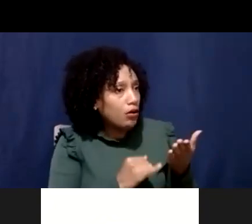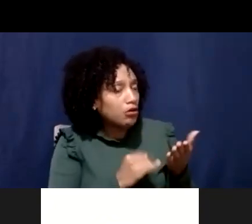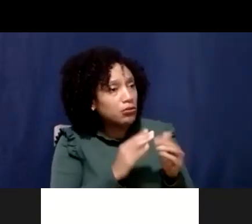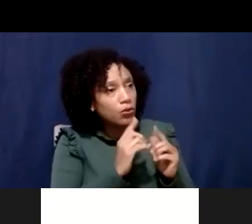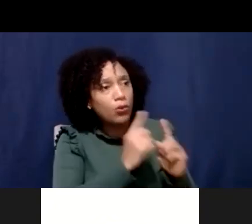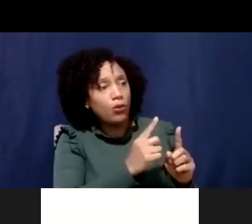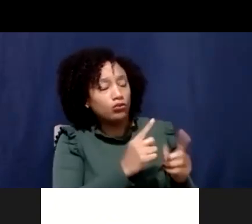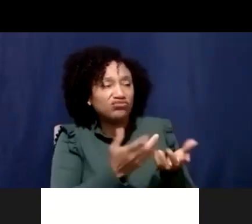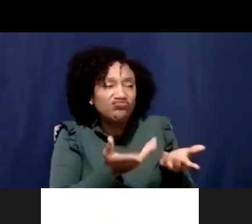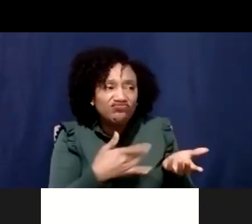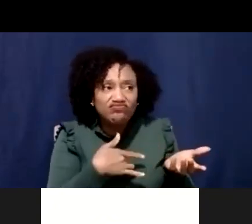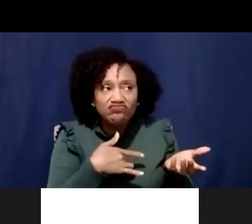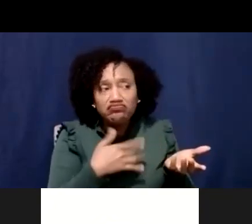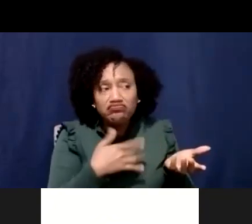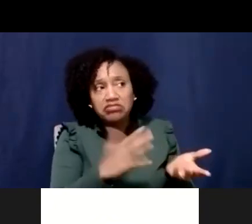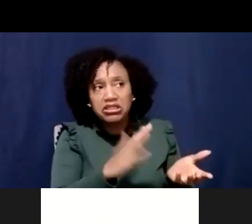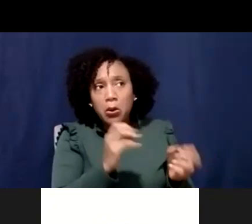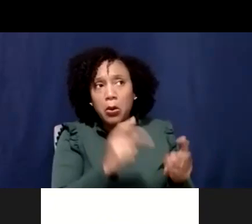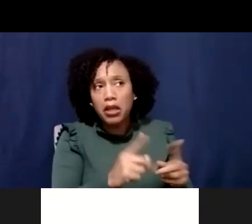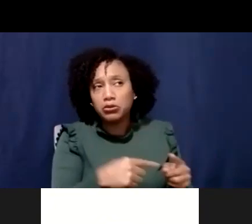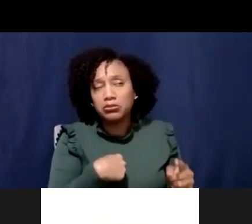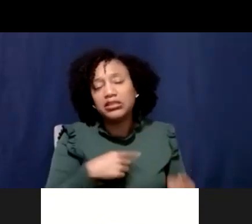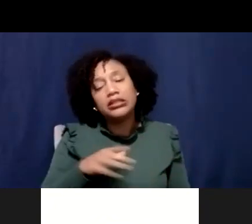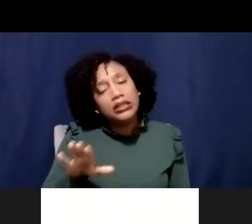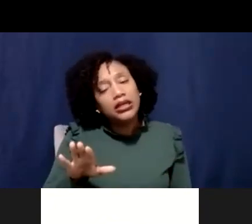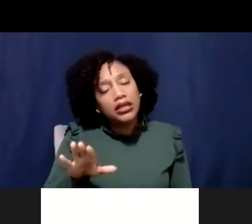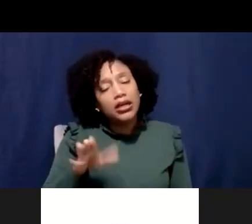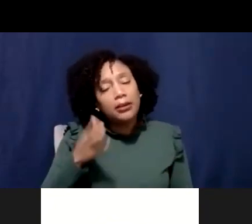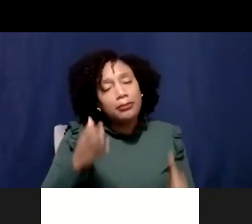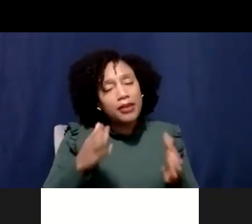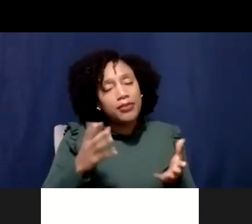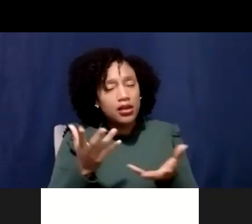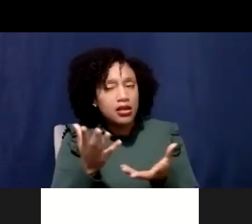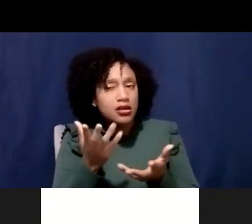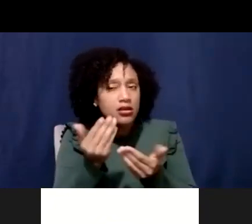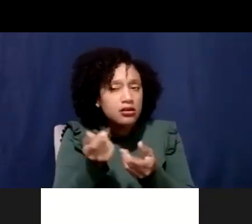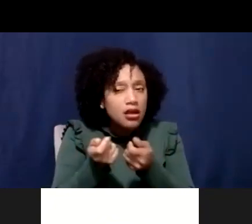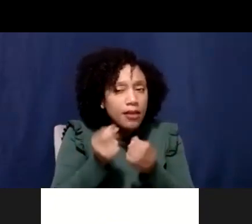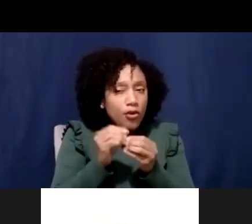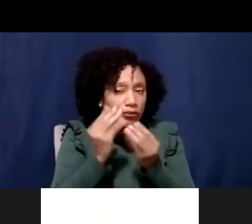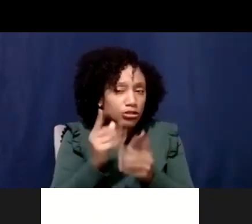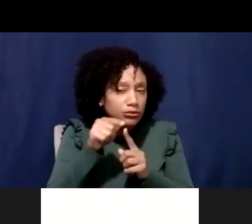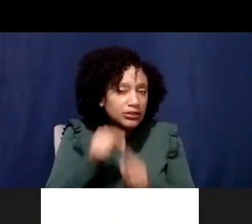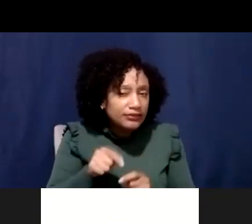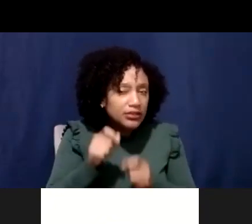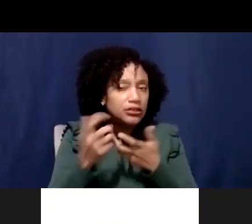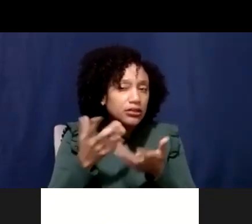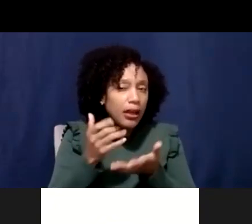So I think that sounds okay but I would maybe like to know a little bit more of the specifics and I might recommend